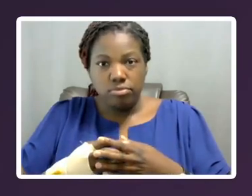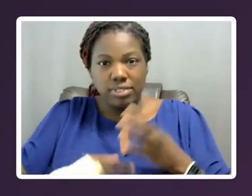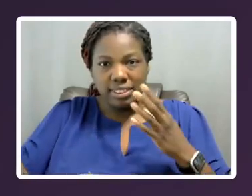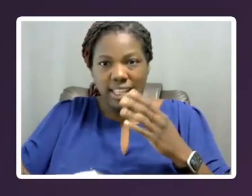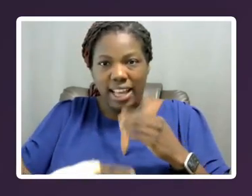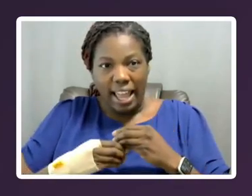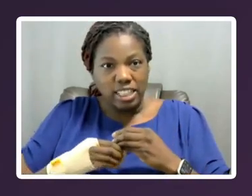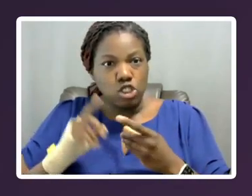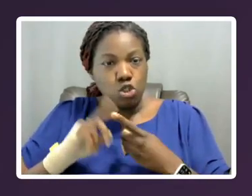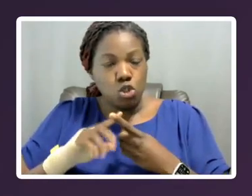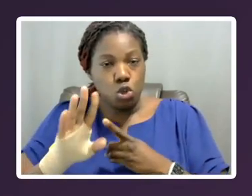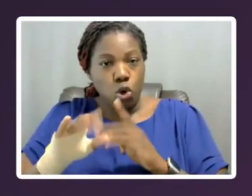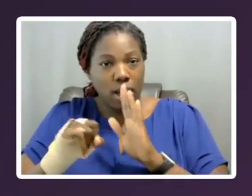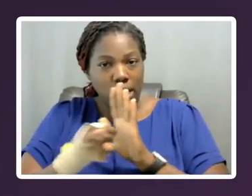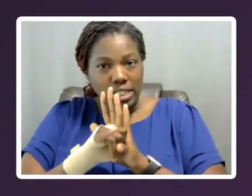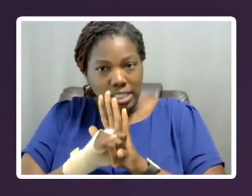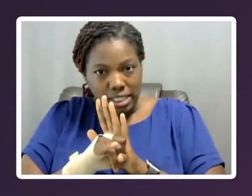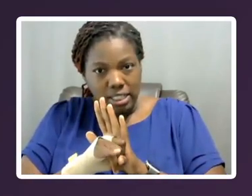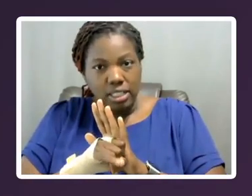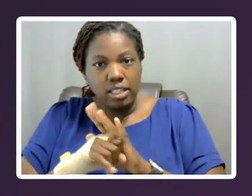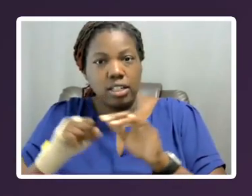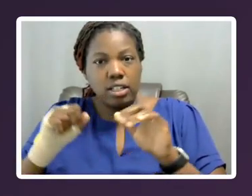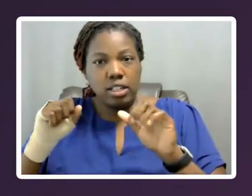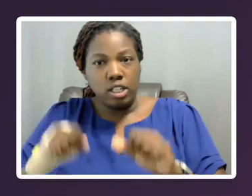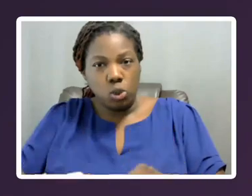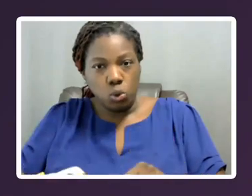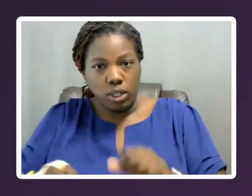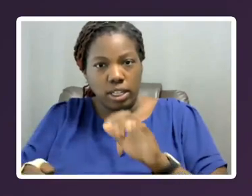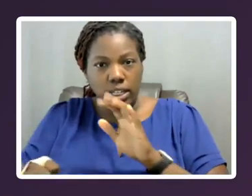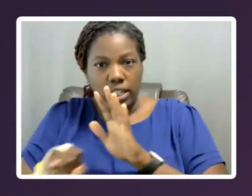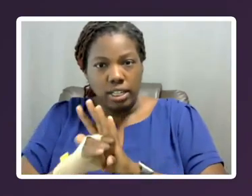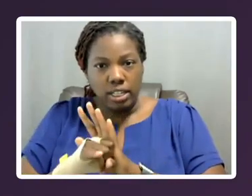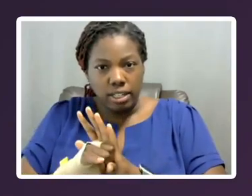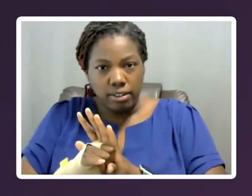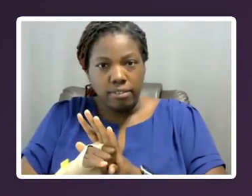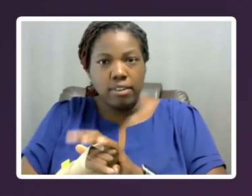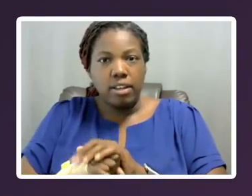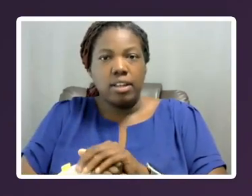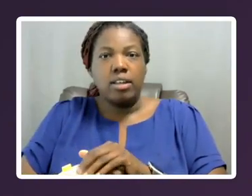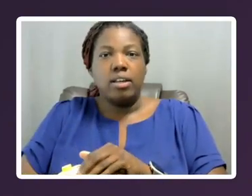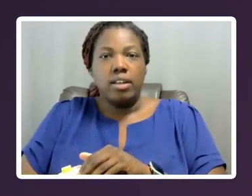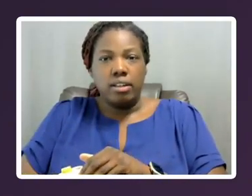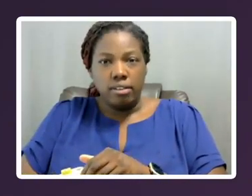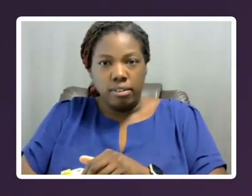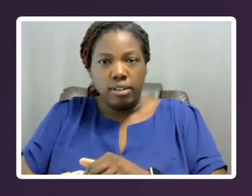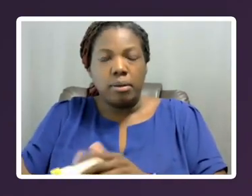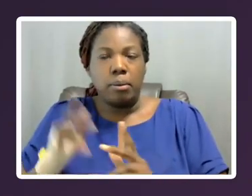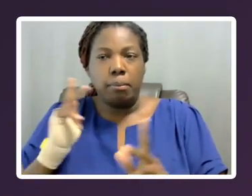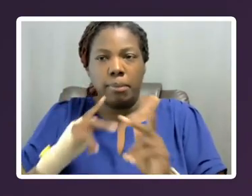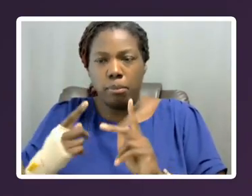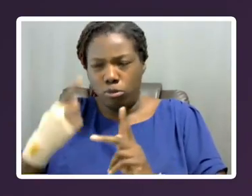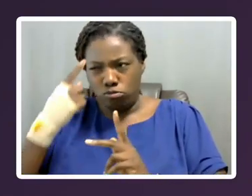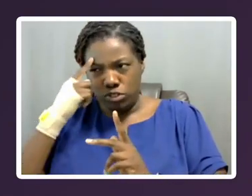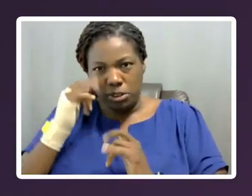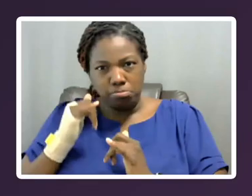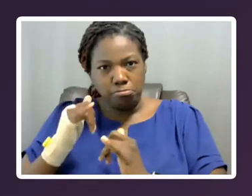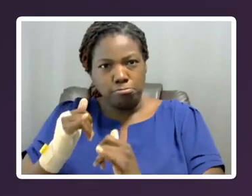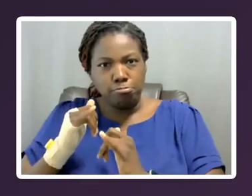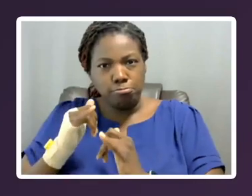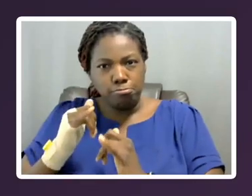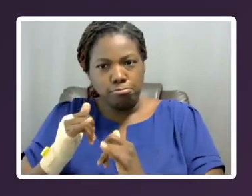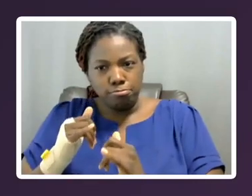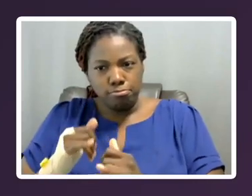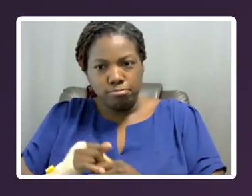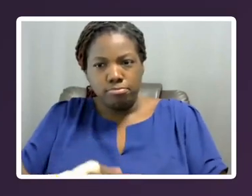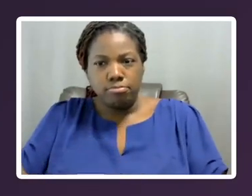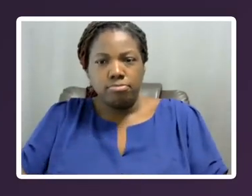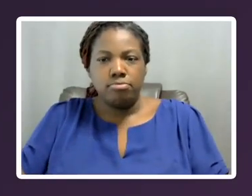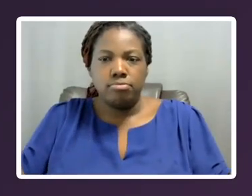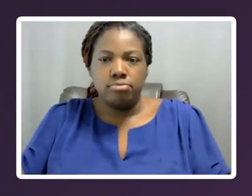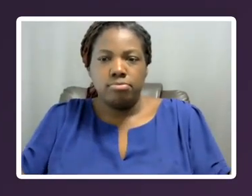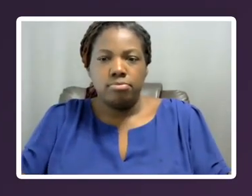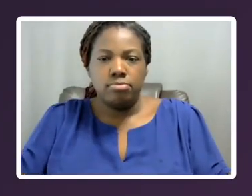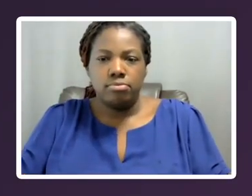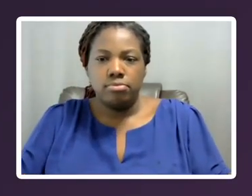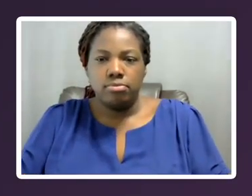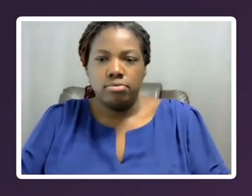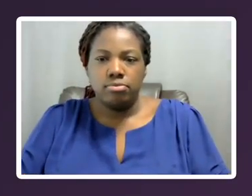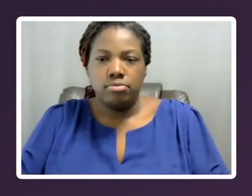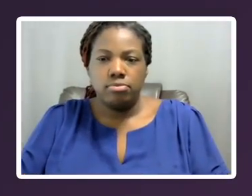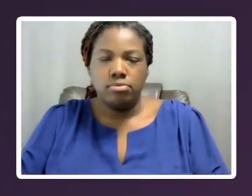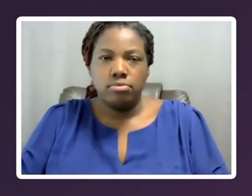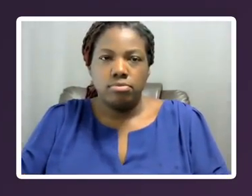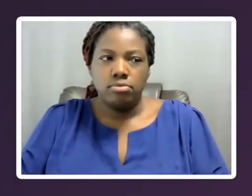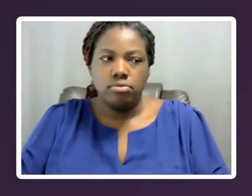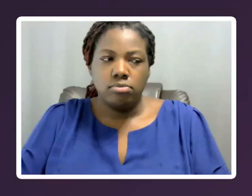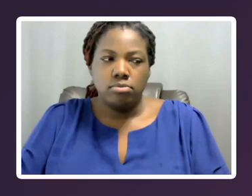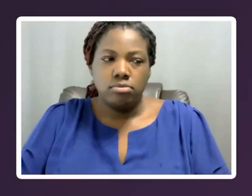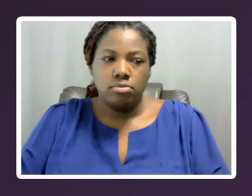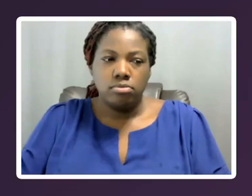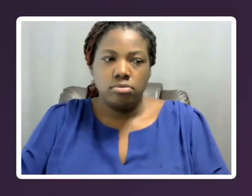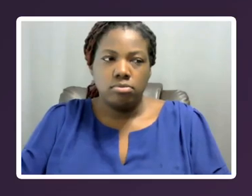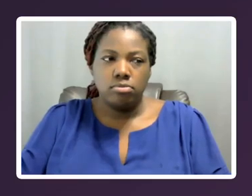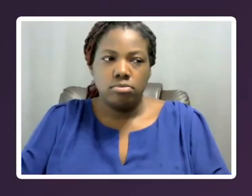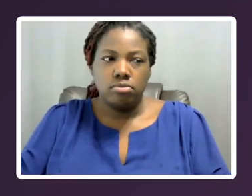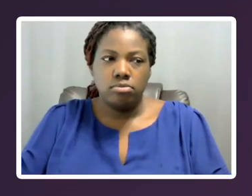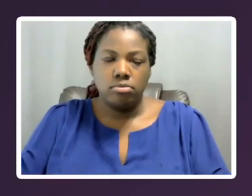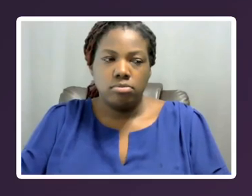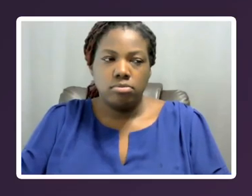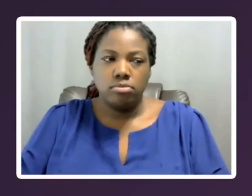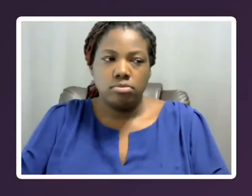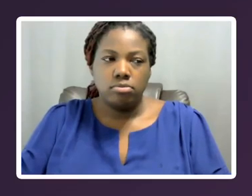so it's a way that you can identify and -- a group of like-minded people or individuals.